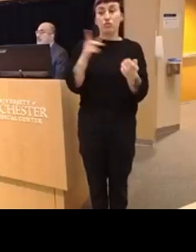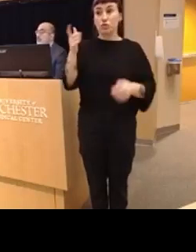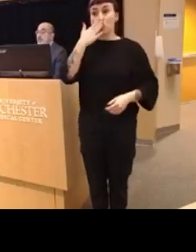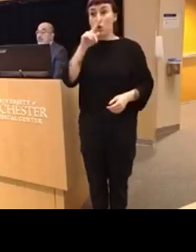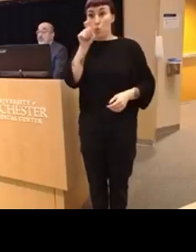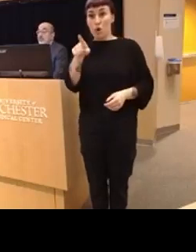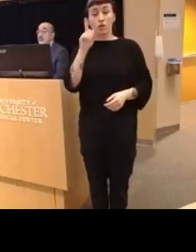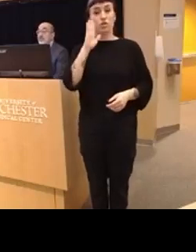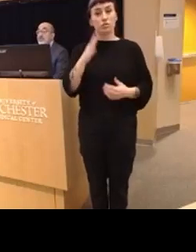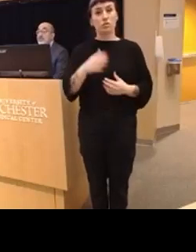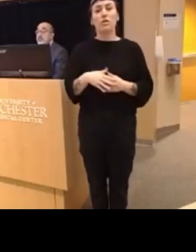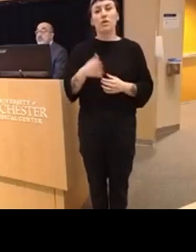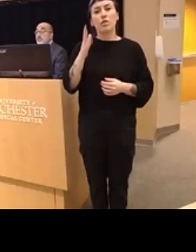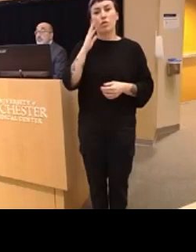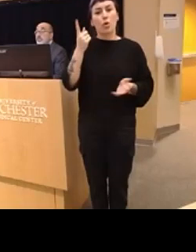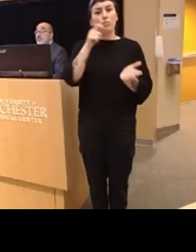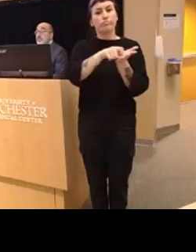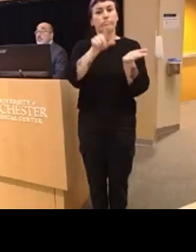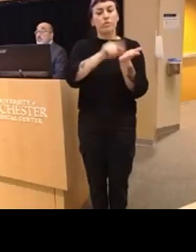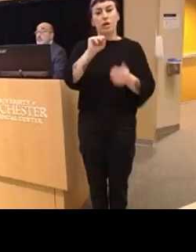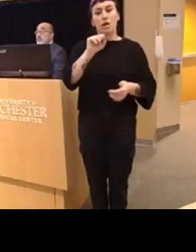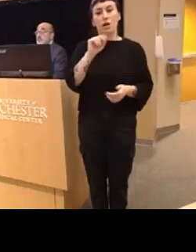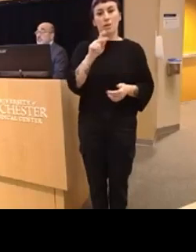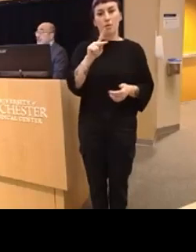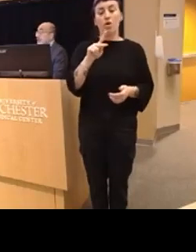think and there's been editorials written about this m Mark Sullivan at univers of Washington